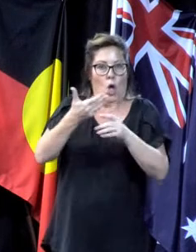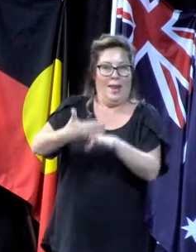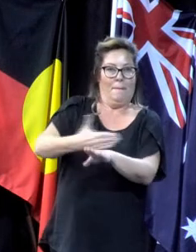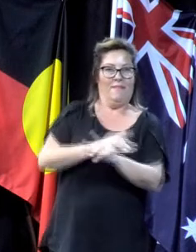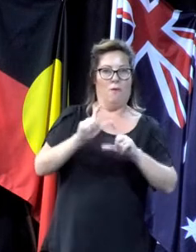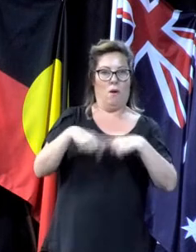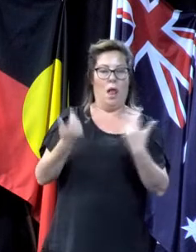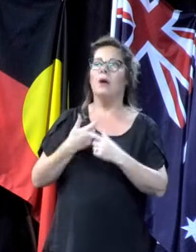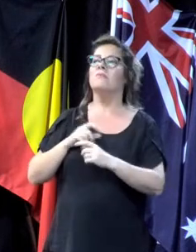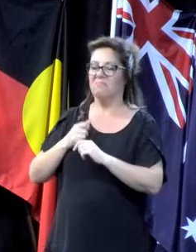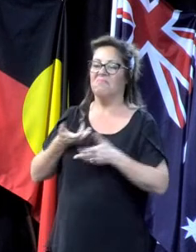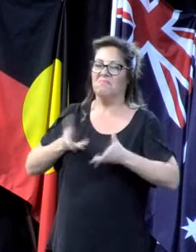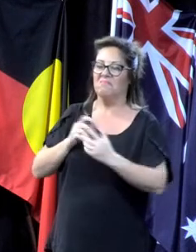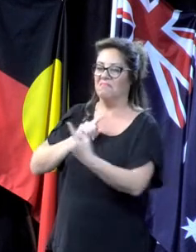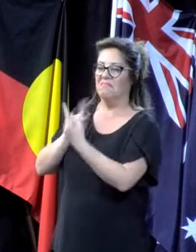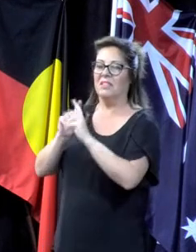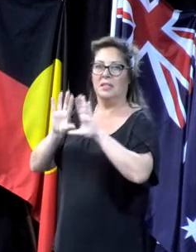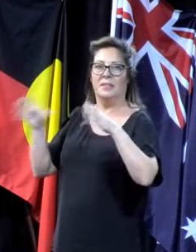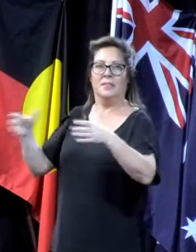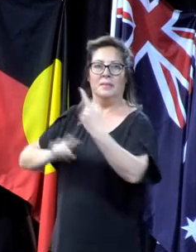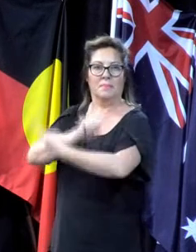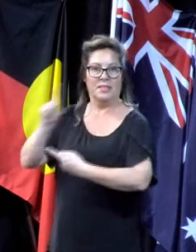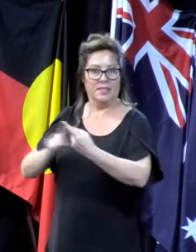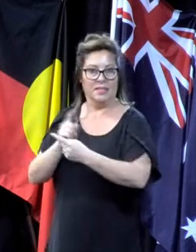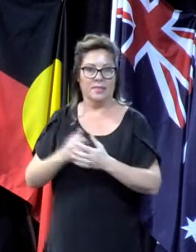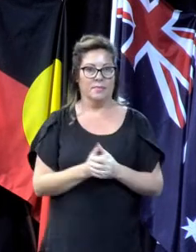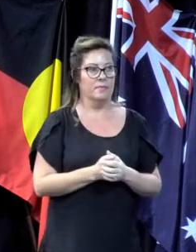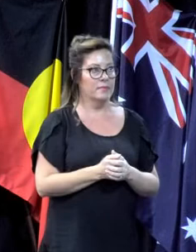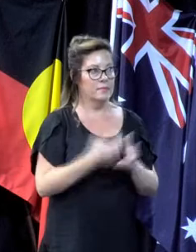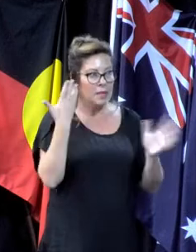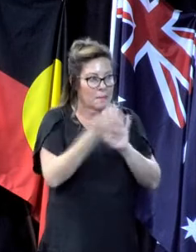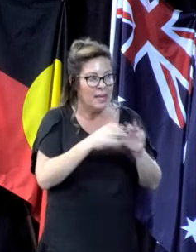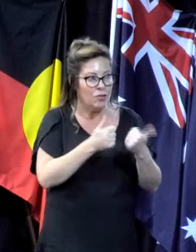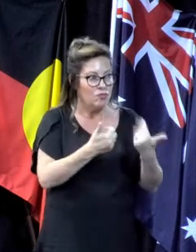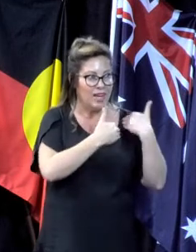And so, in that respect, to some extent, you’re relying upon the generosity of the teachers. Yes. DR MELLIFONT: And their personal time.